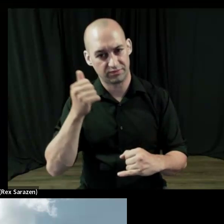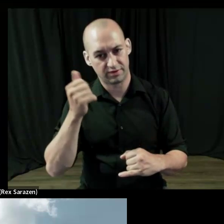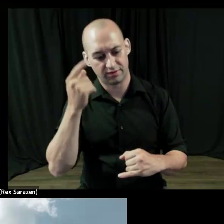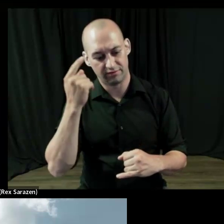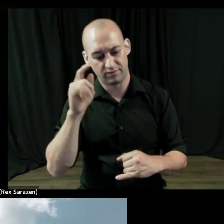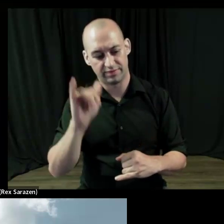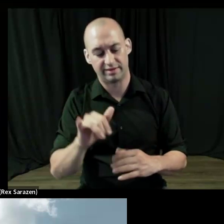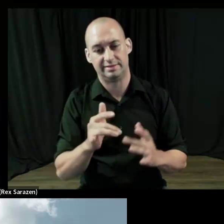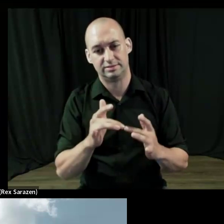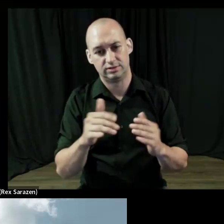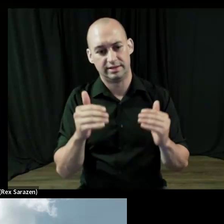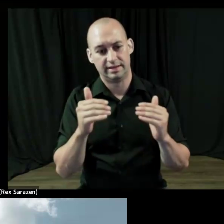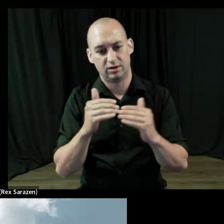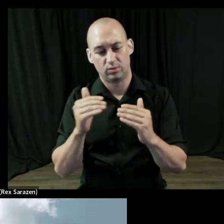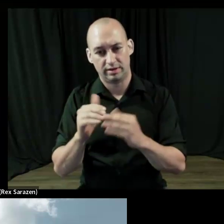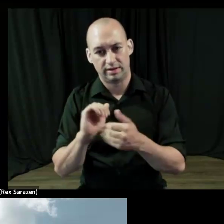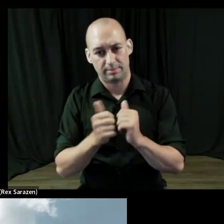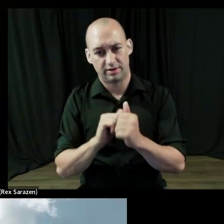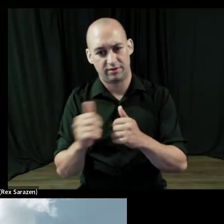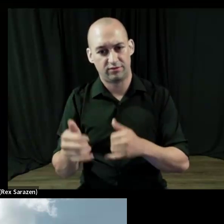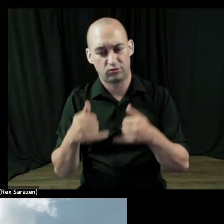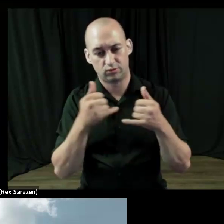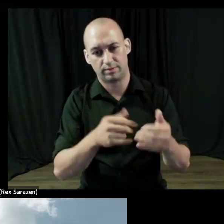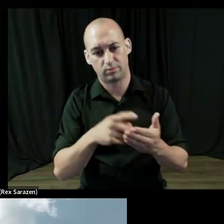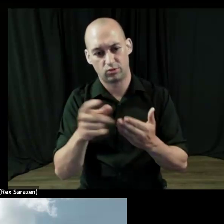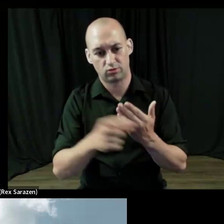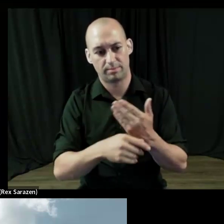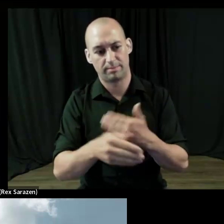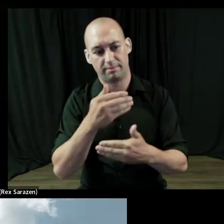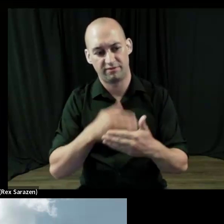Equity Competitive Grant program before your guises opens up so it looks like your guises